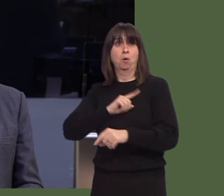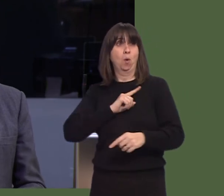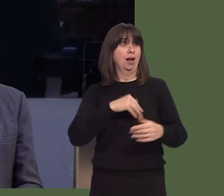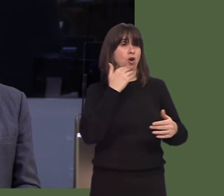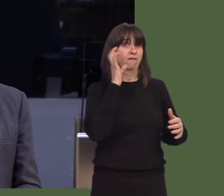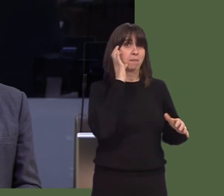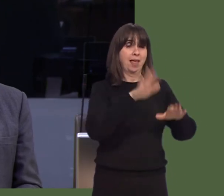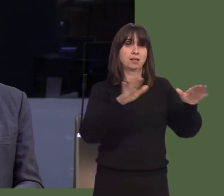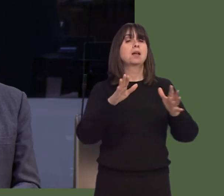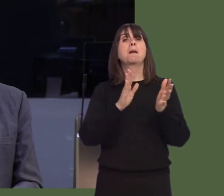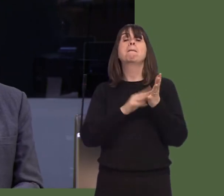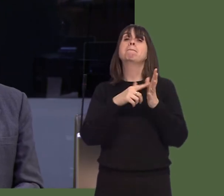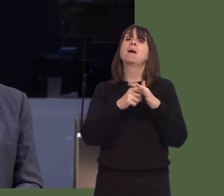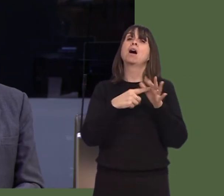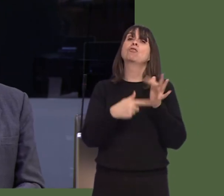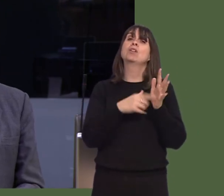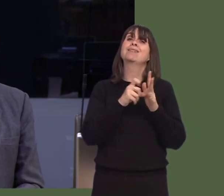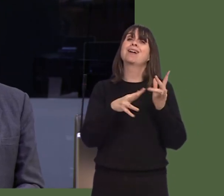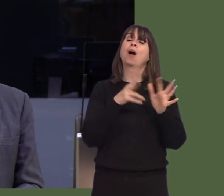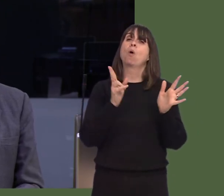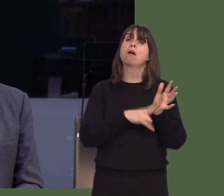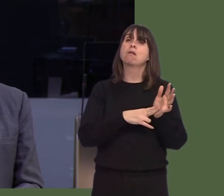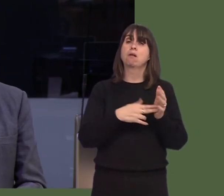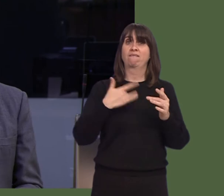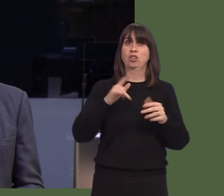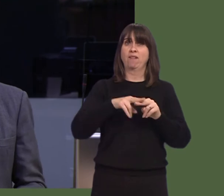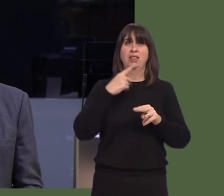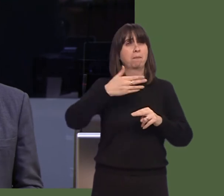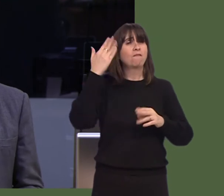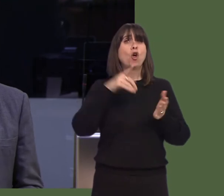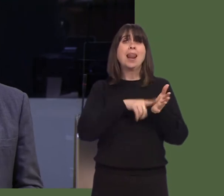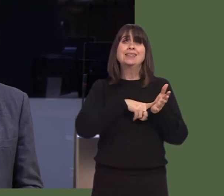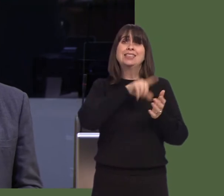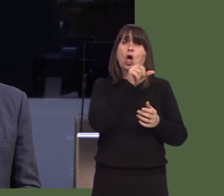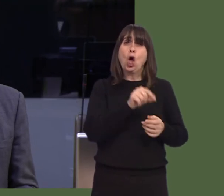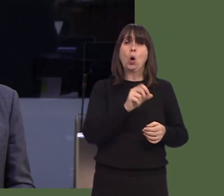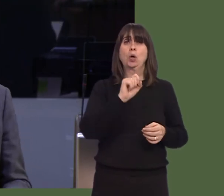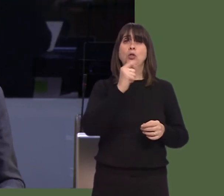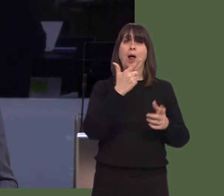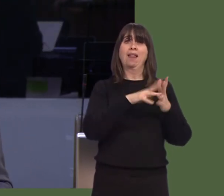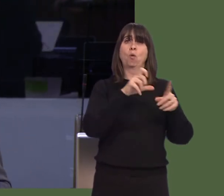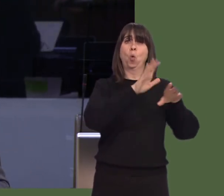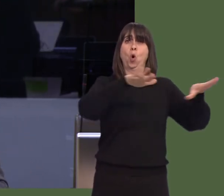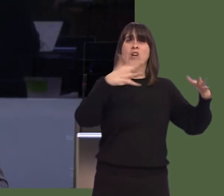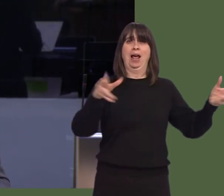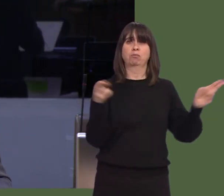Is he now saying that he does not want there to be any kind of support for farmers in the